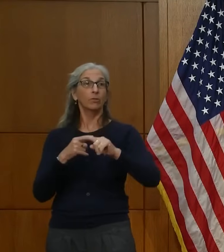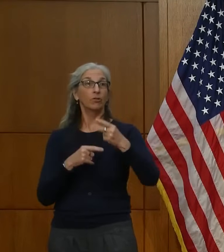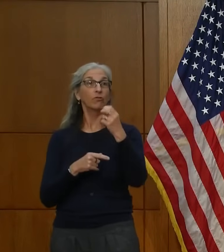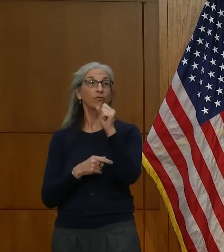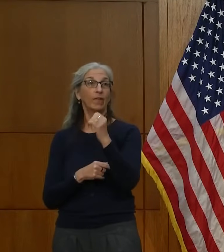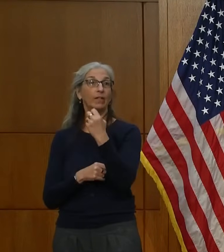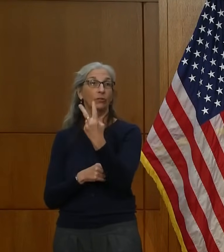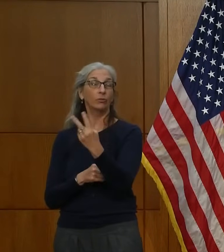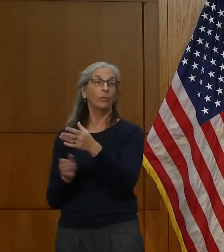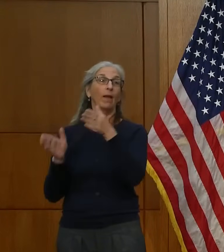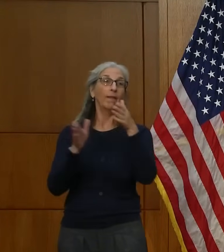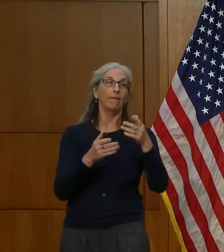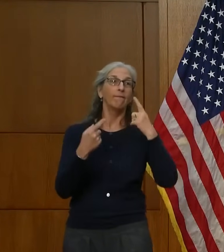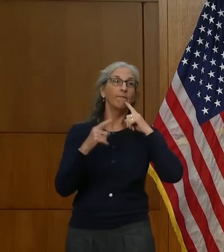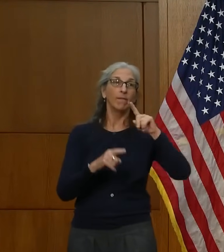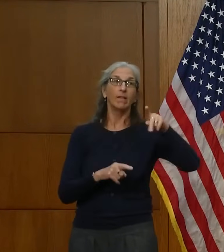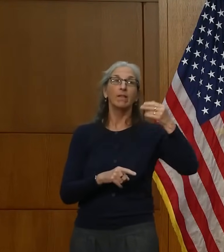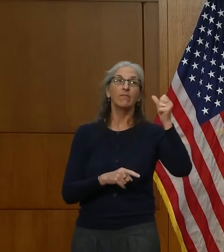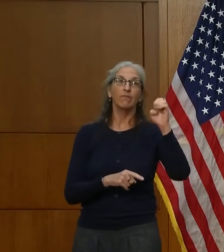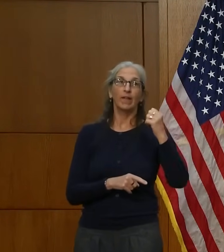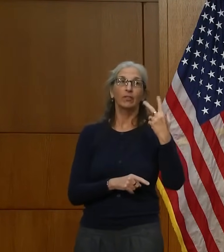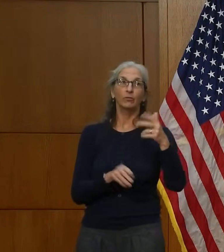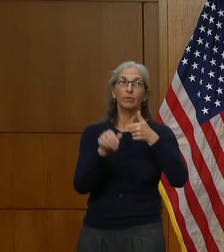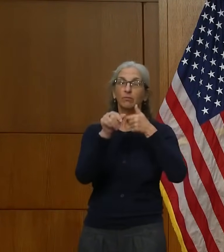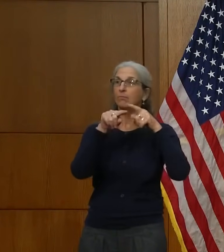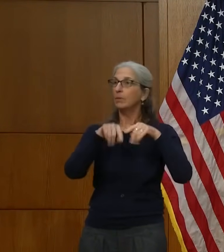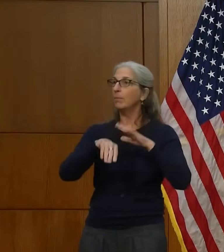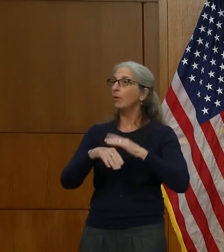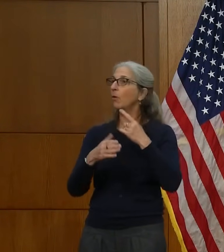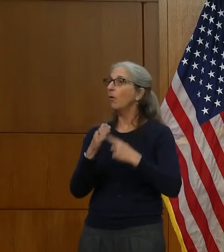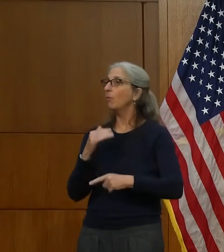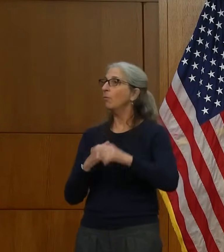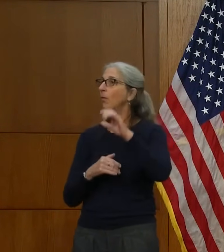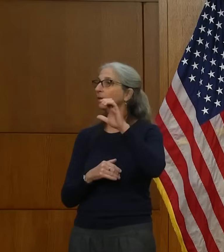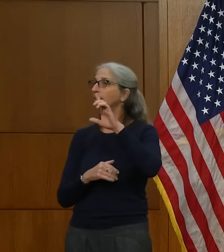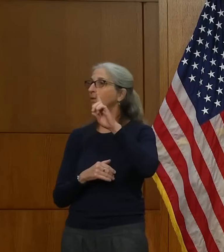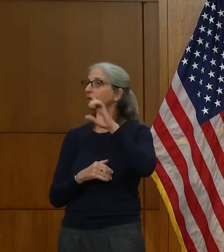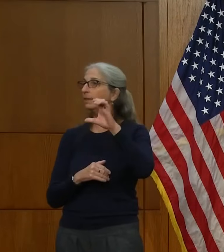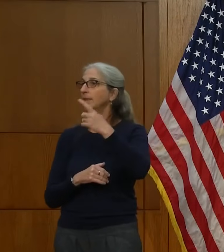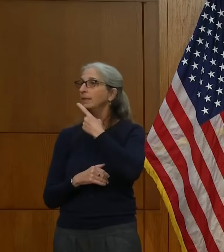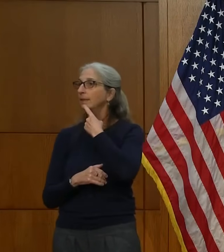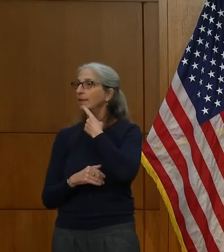AND PHASE THREE AS WE RECEIVE